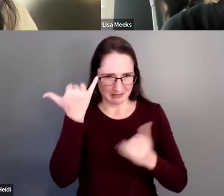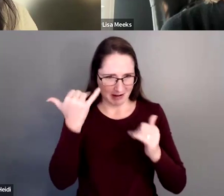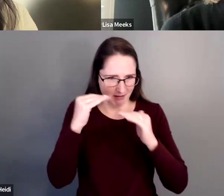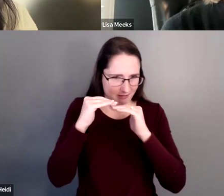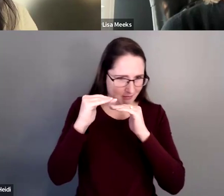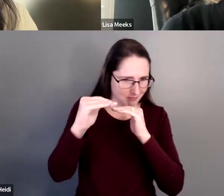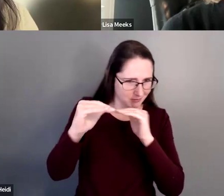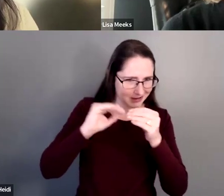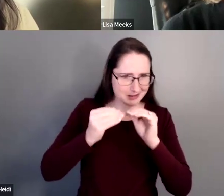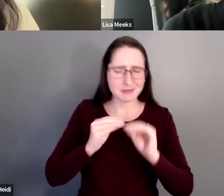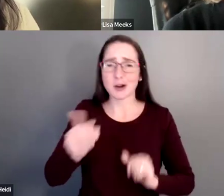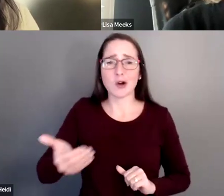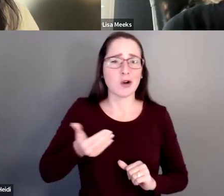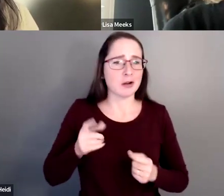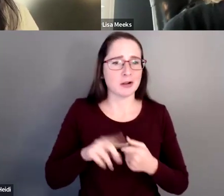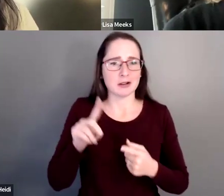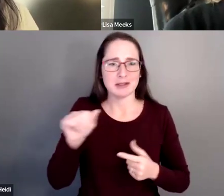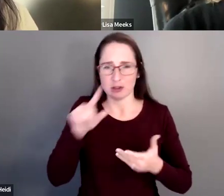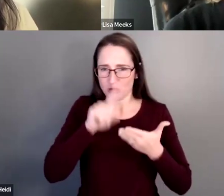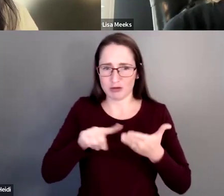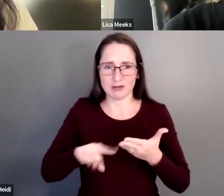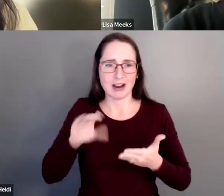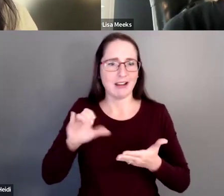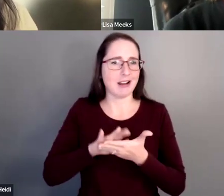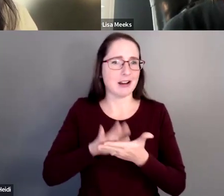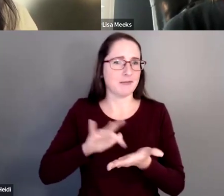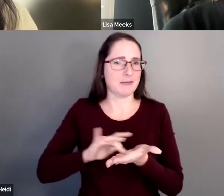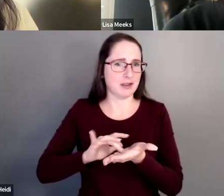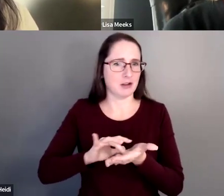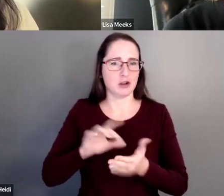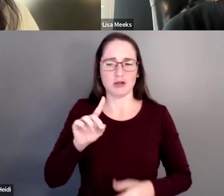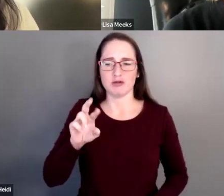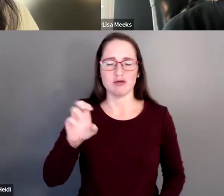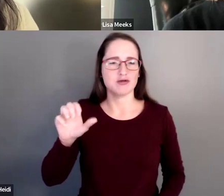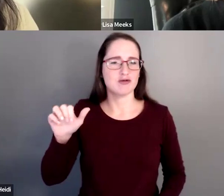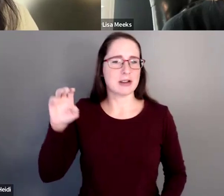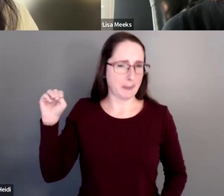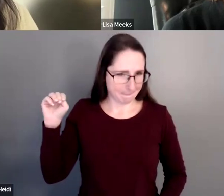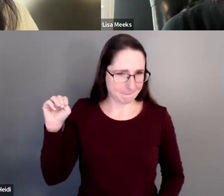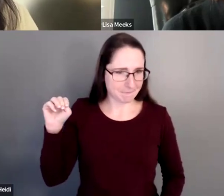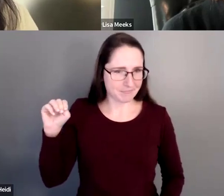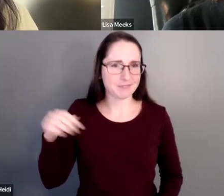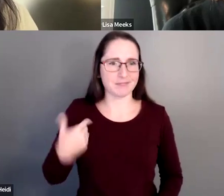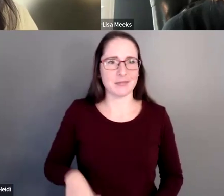is wonderful. OK. We seem to have leveled off. Welcome to disability research and academic